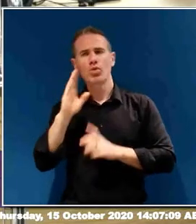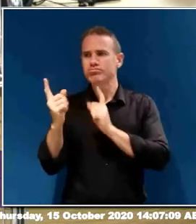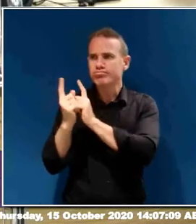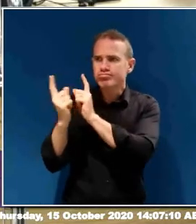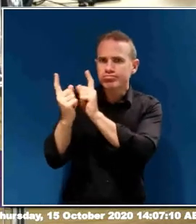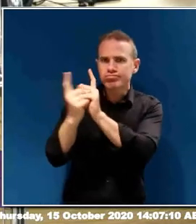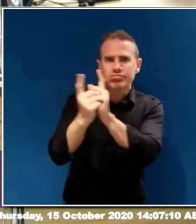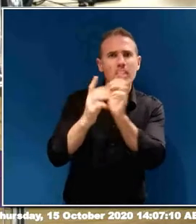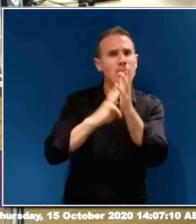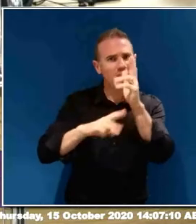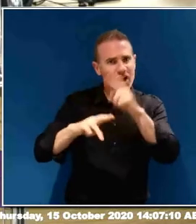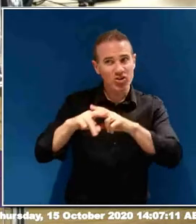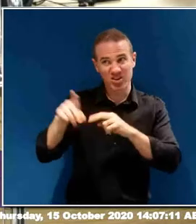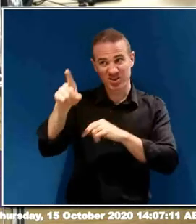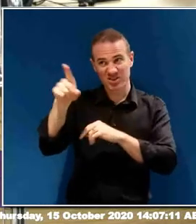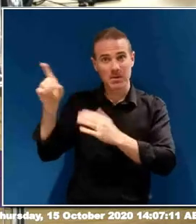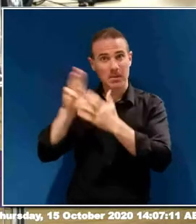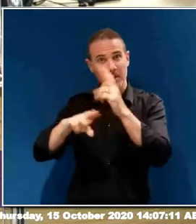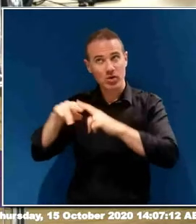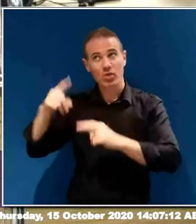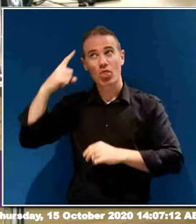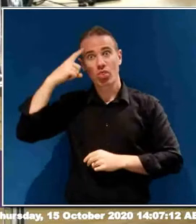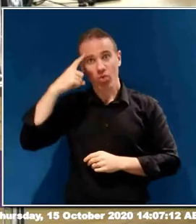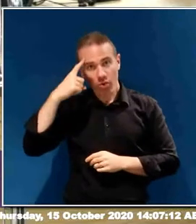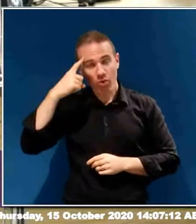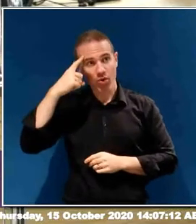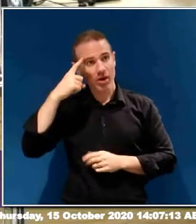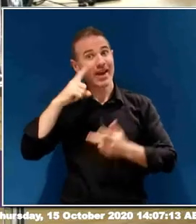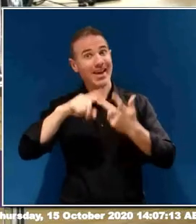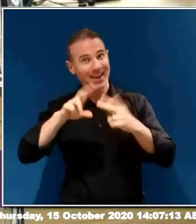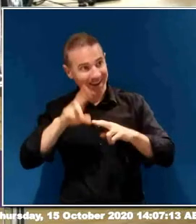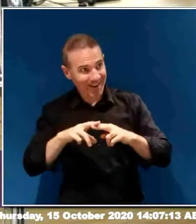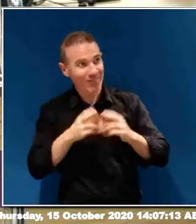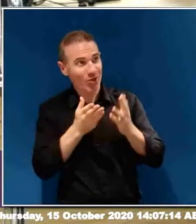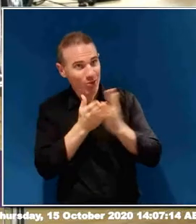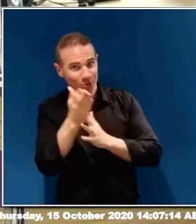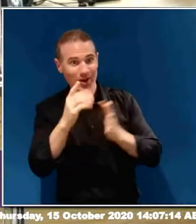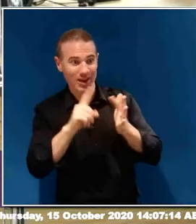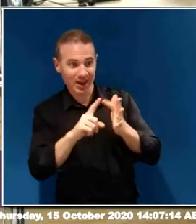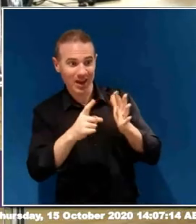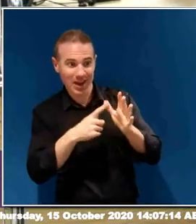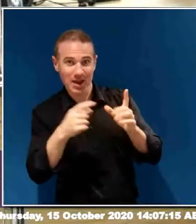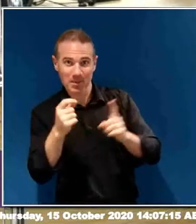process, got the verification, that the funding would come to or the resource would come to their child?